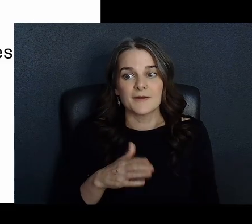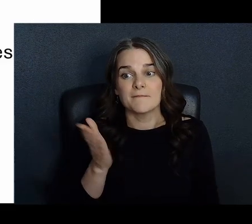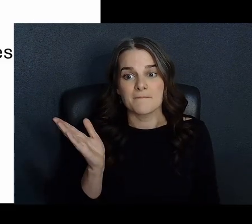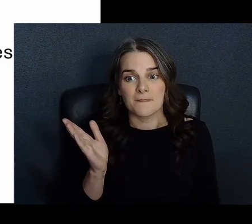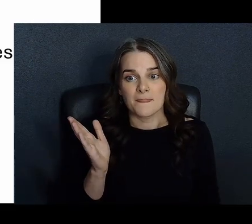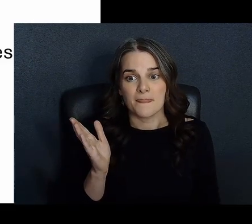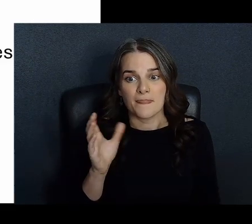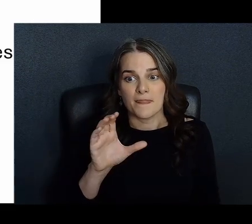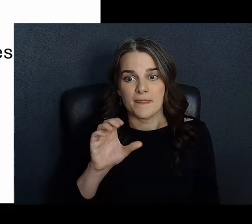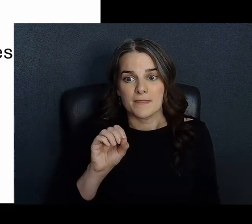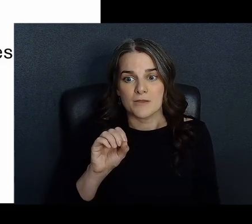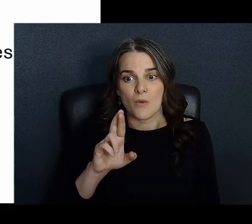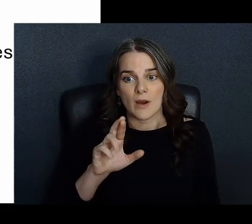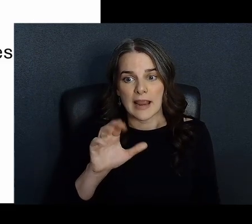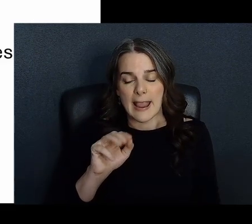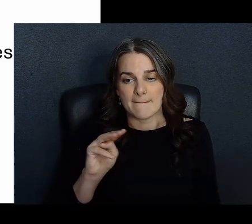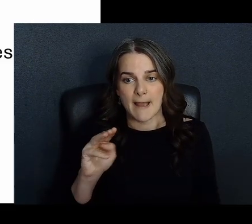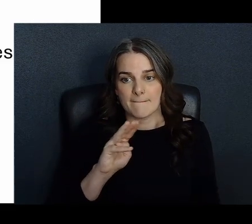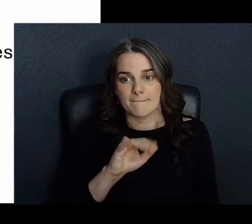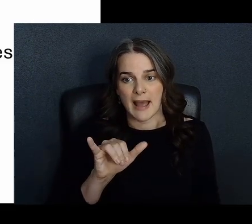I also have the Envision AI glasses.